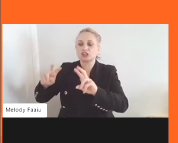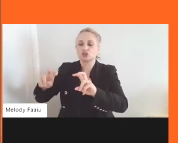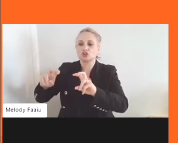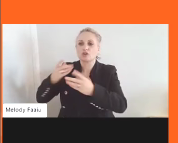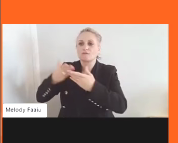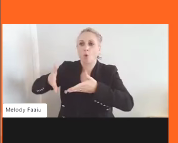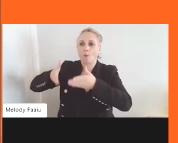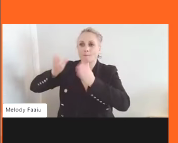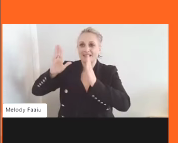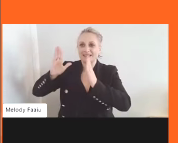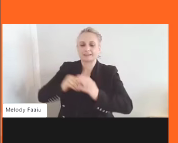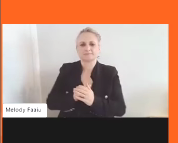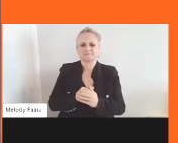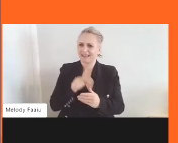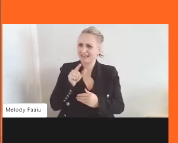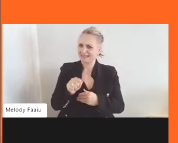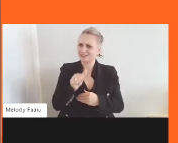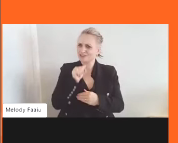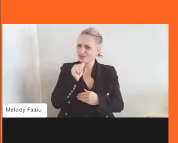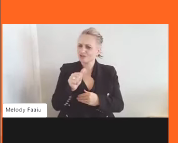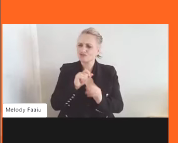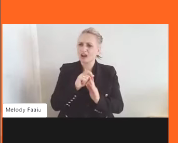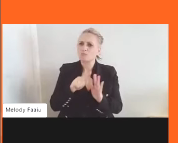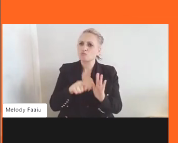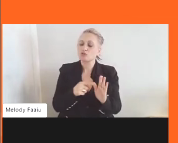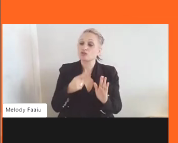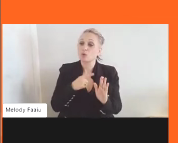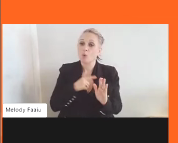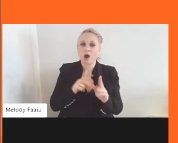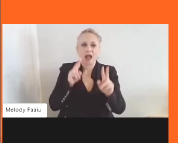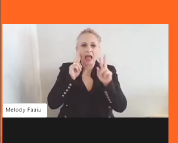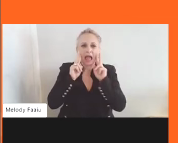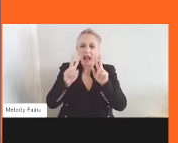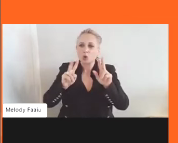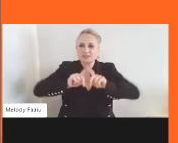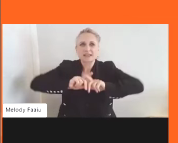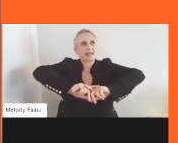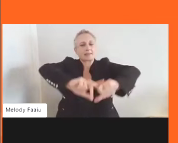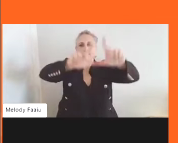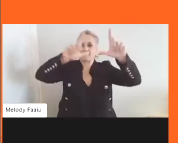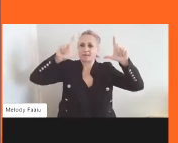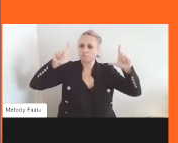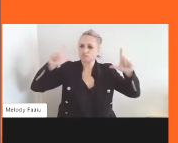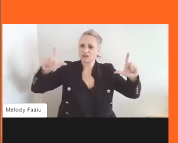because it looks at the big picture from a range of perspectives and